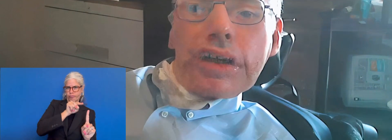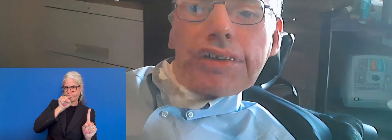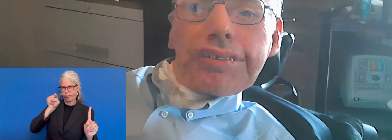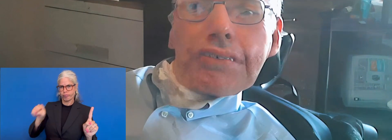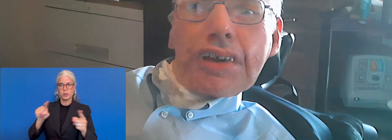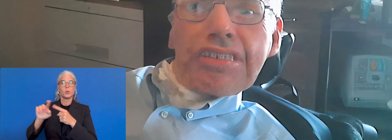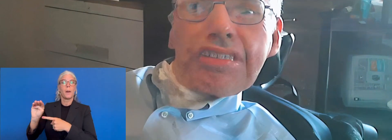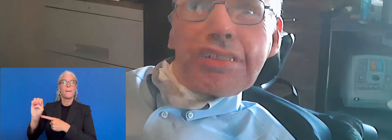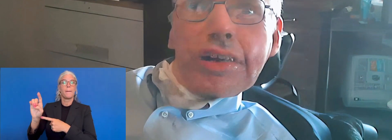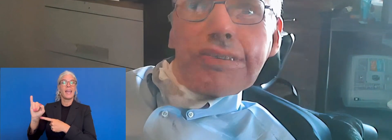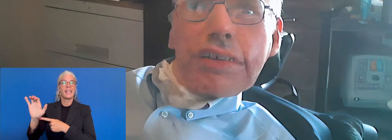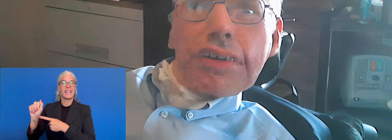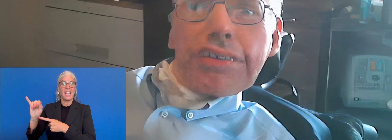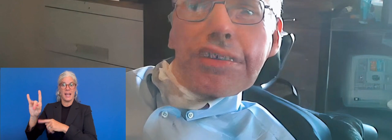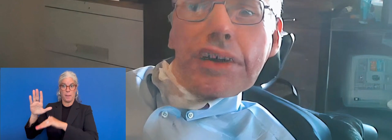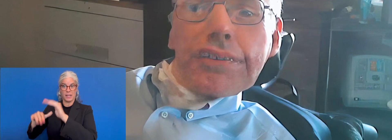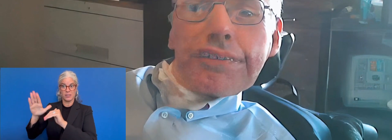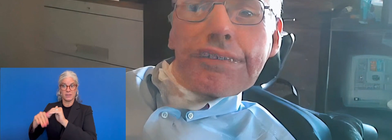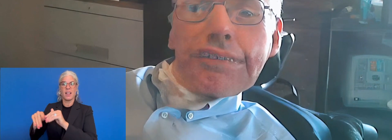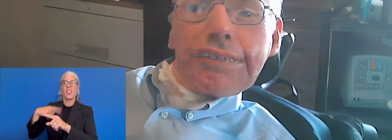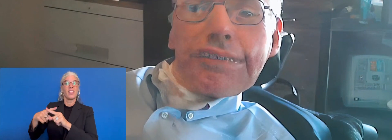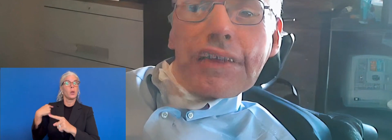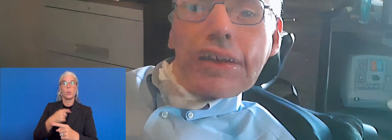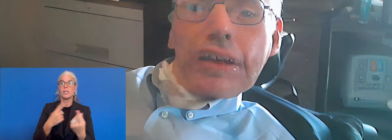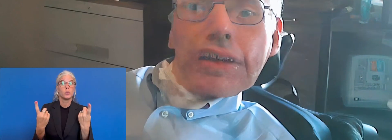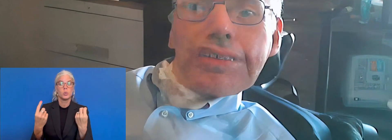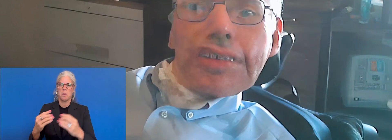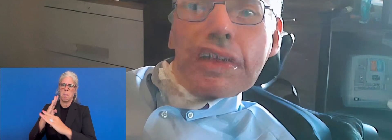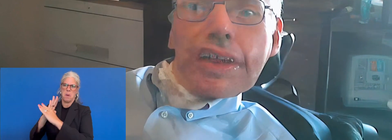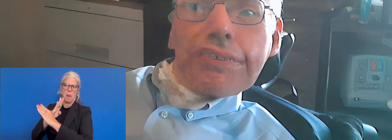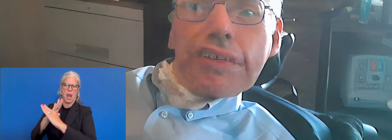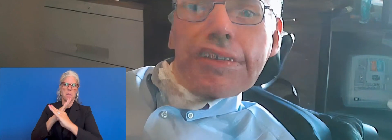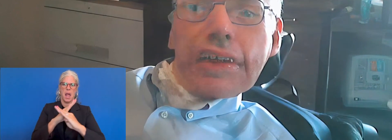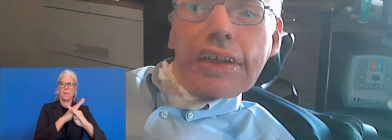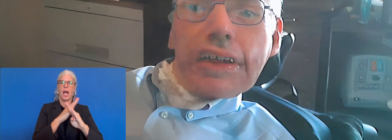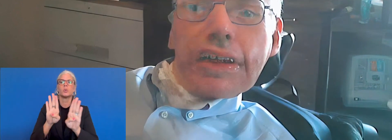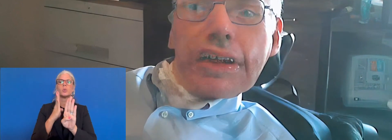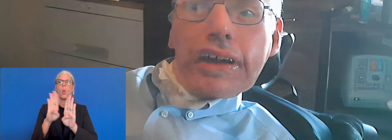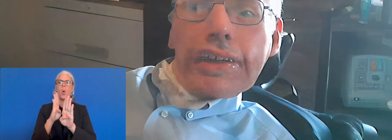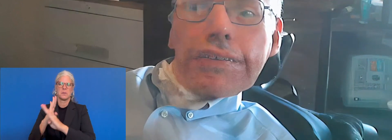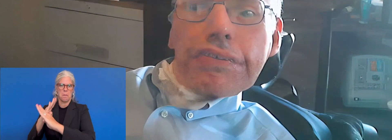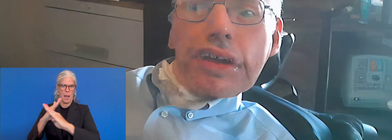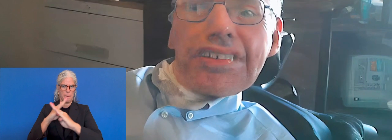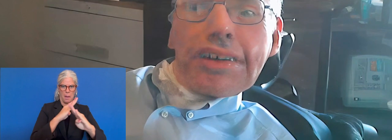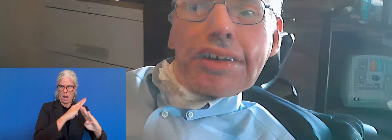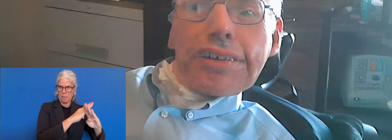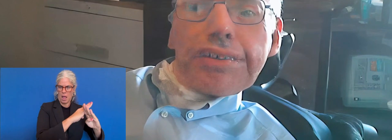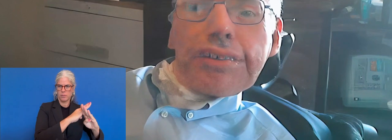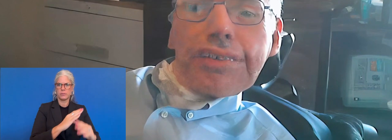So we marched from the hotel, to the Medicaid building, and then we blocked the doors.